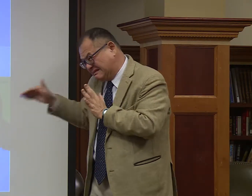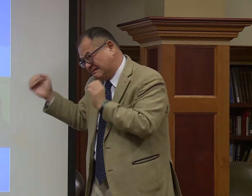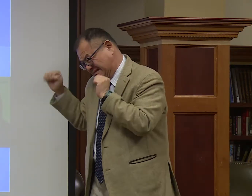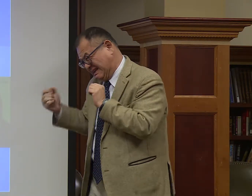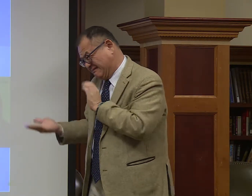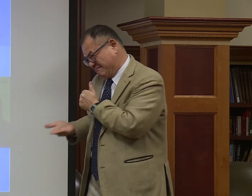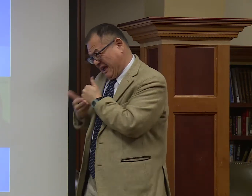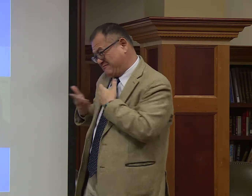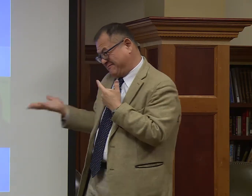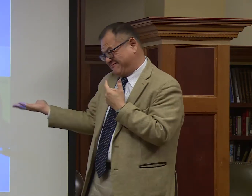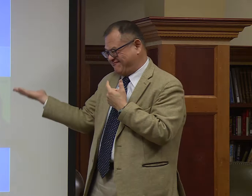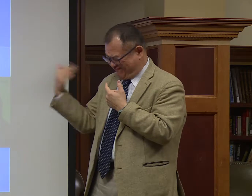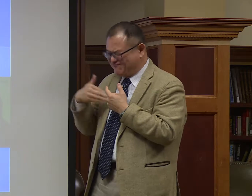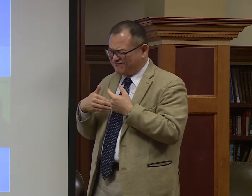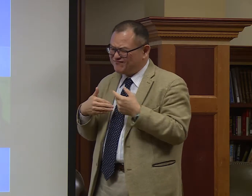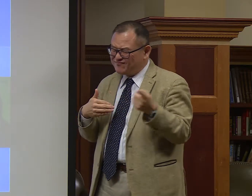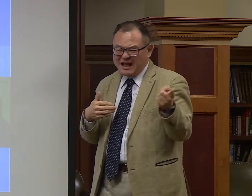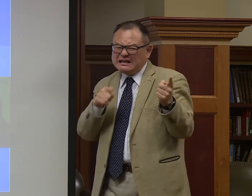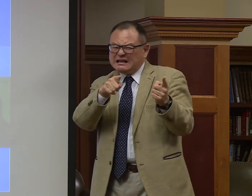come and interpret for me.